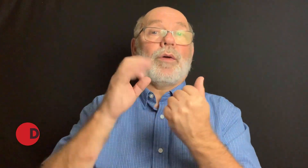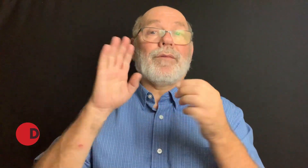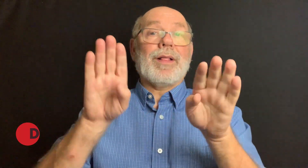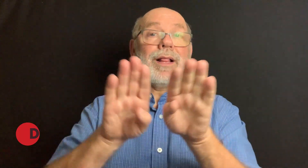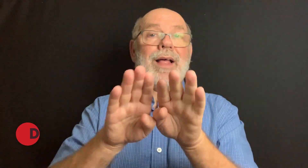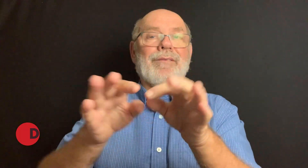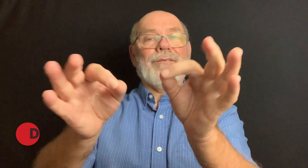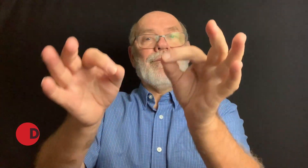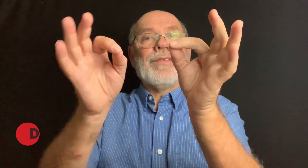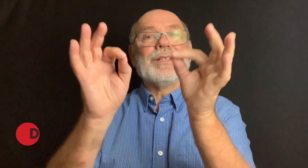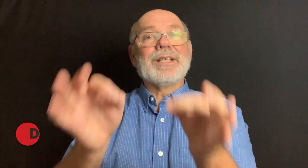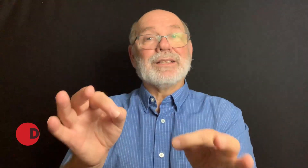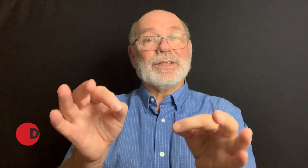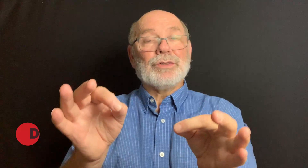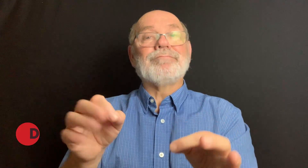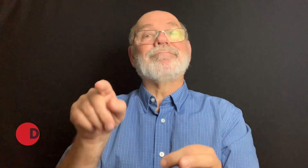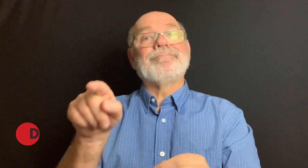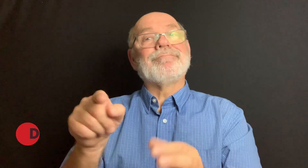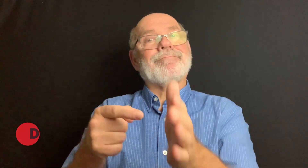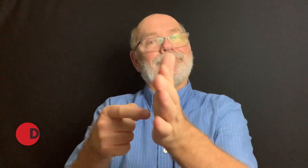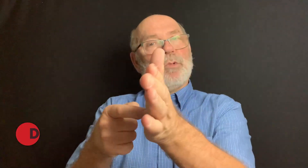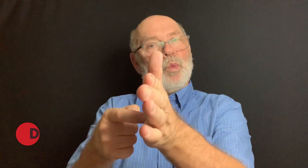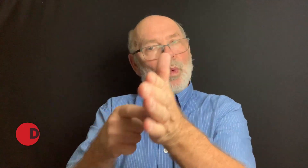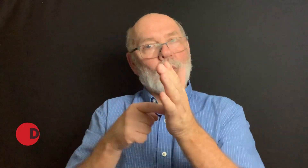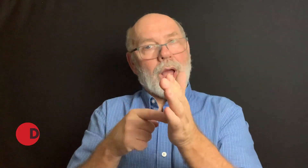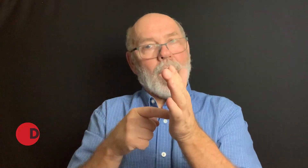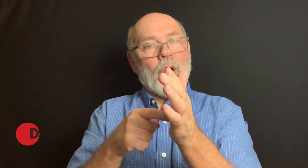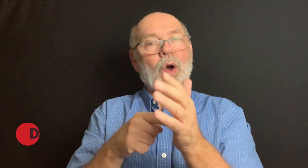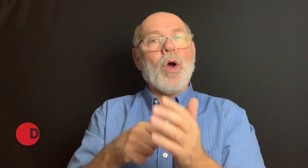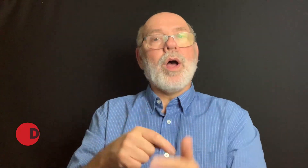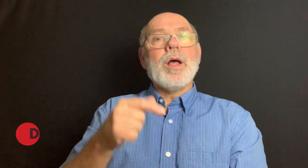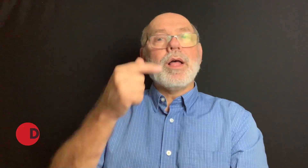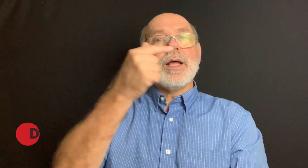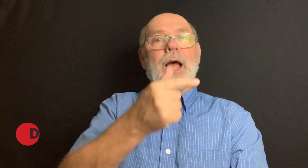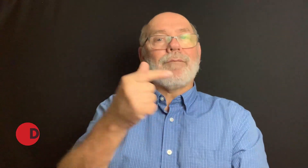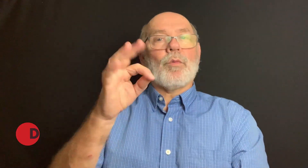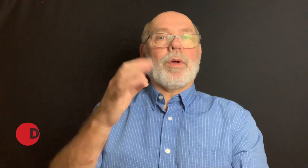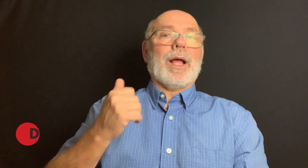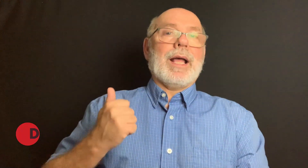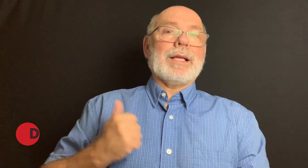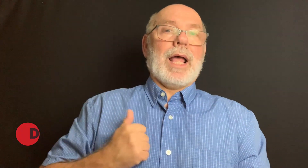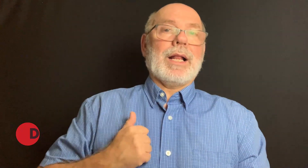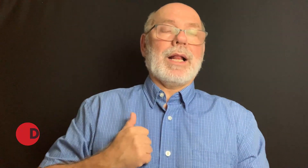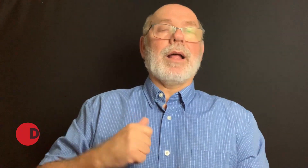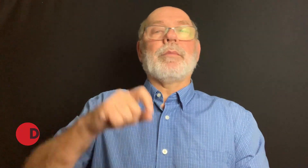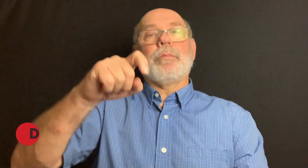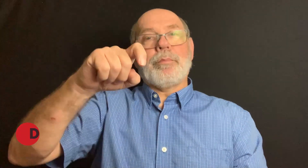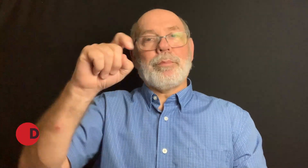Association of the Deaf case, required the Government of Canada